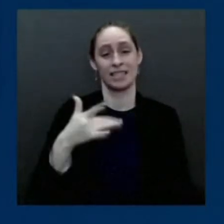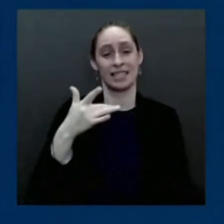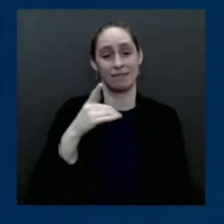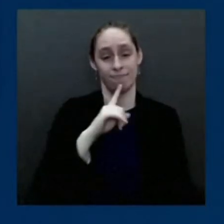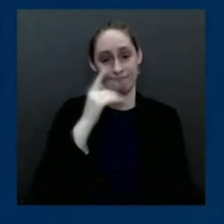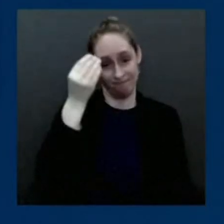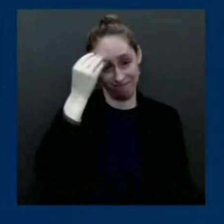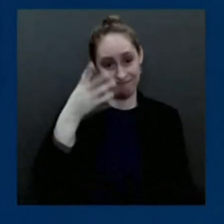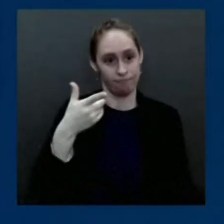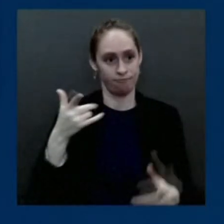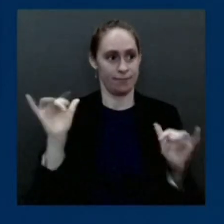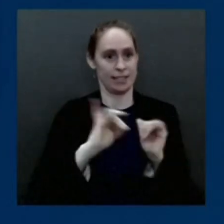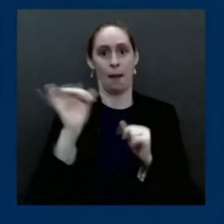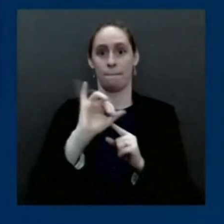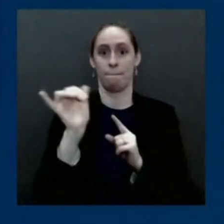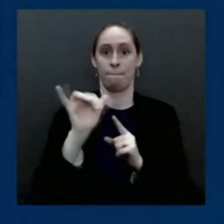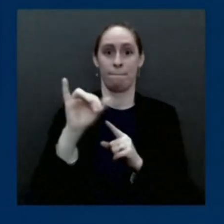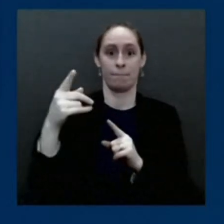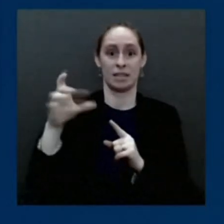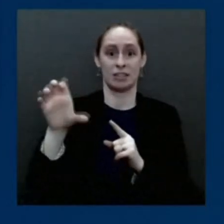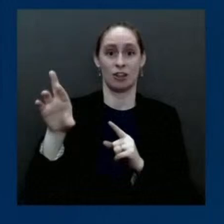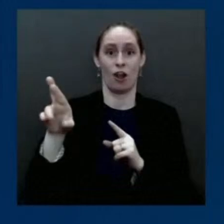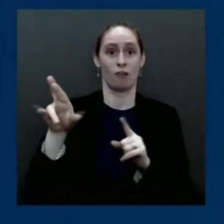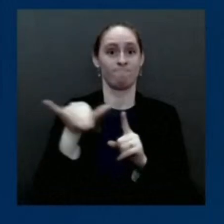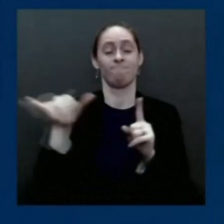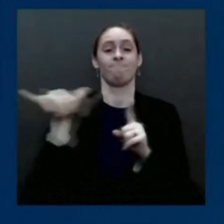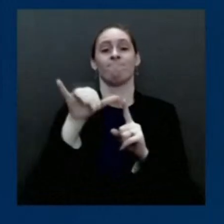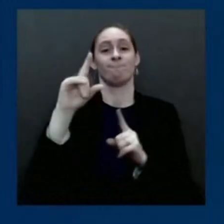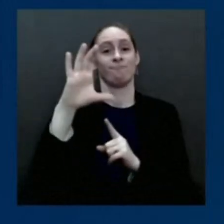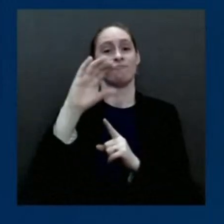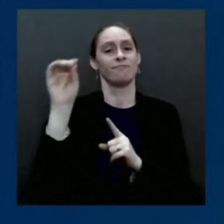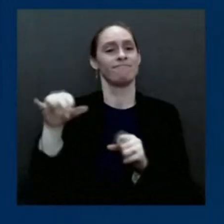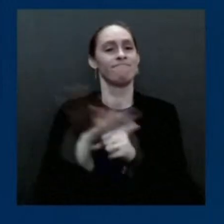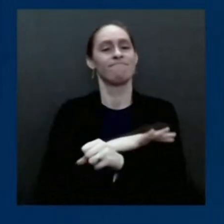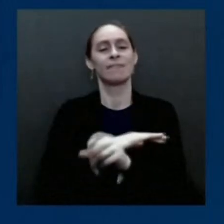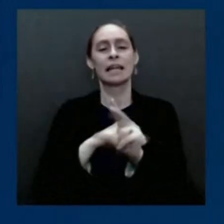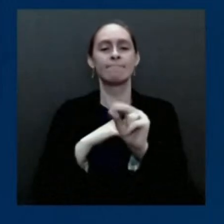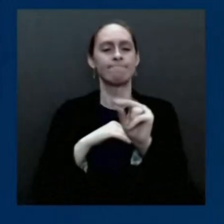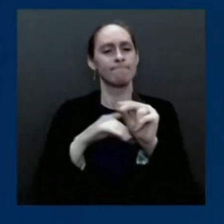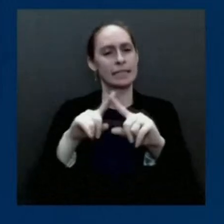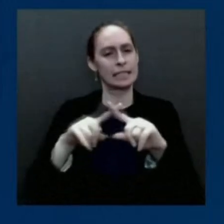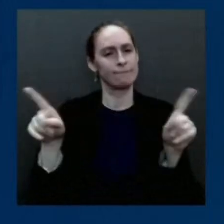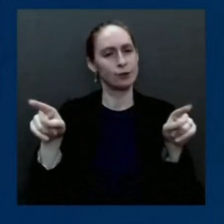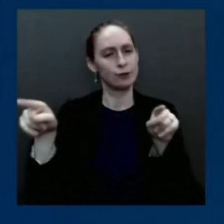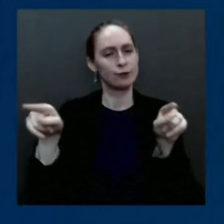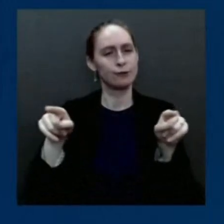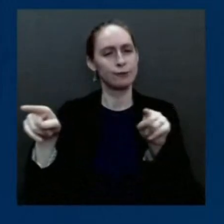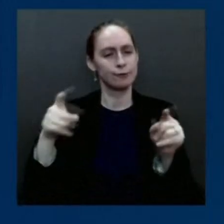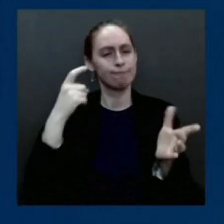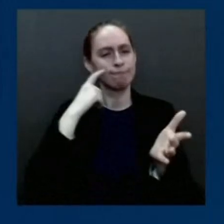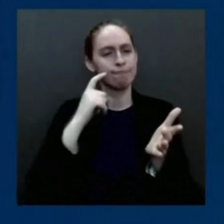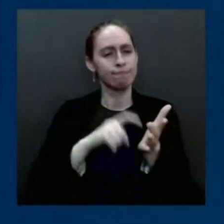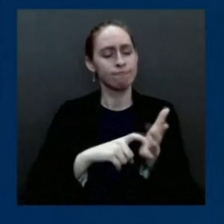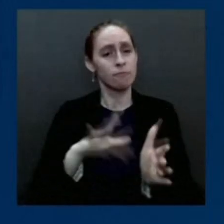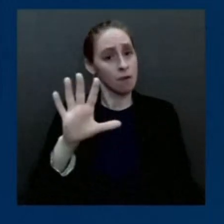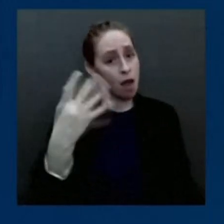WELL. WHEN YOU ARE DEALING WITH AN SO